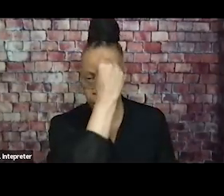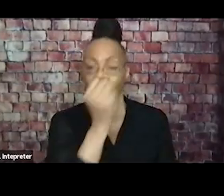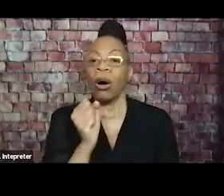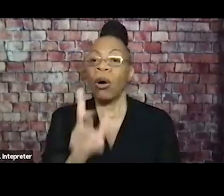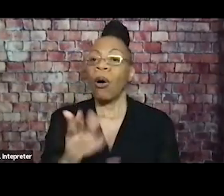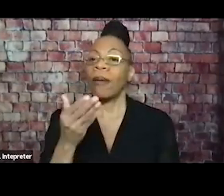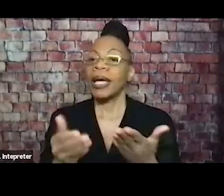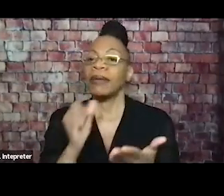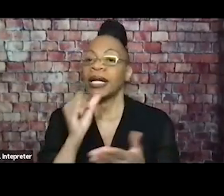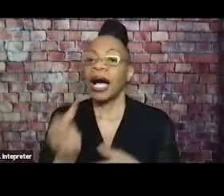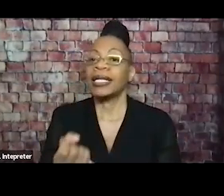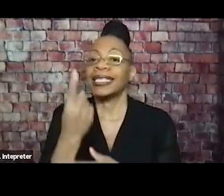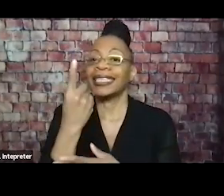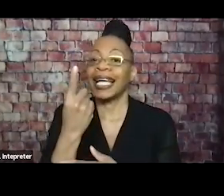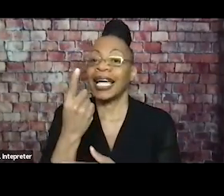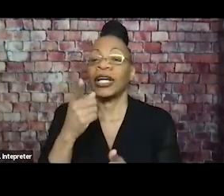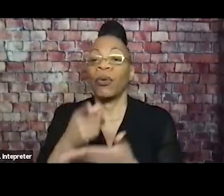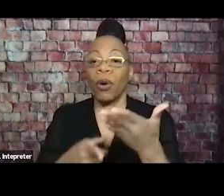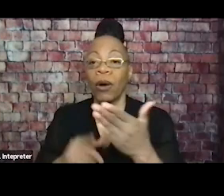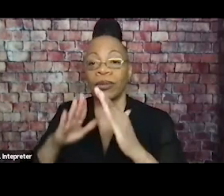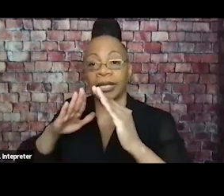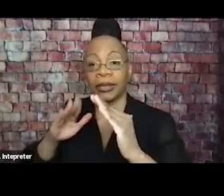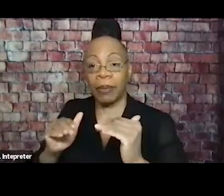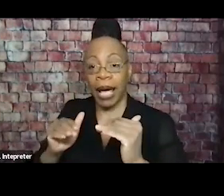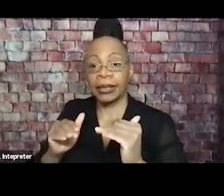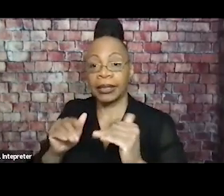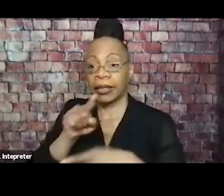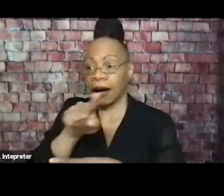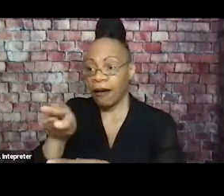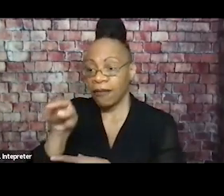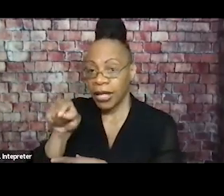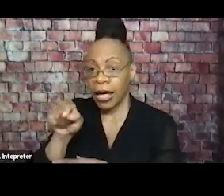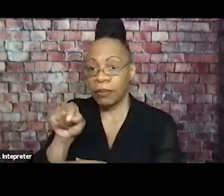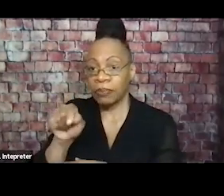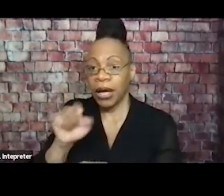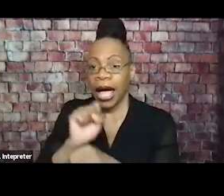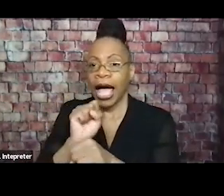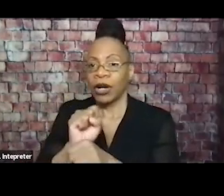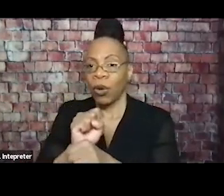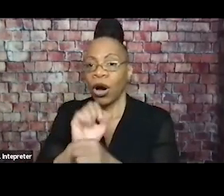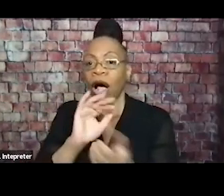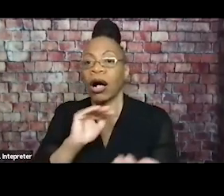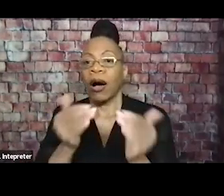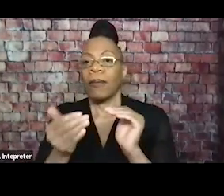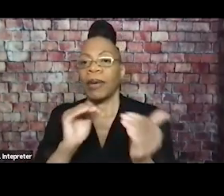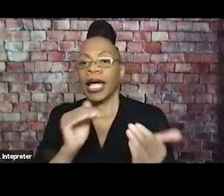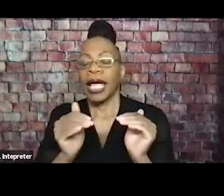what was actually expected that of them in a work setting compared to what the expectations were from the employer.